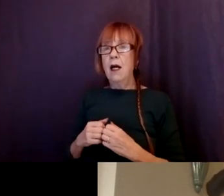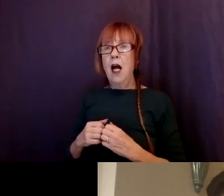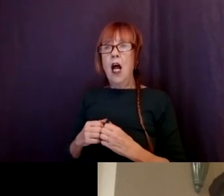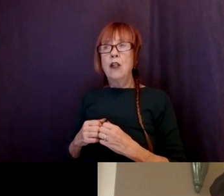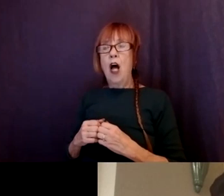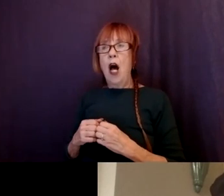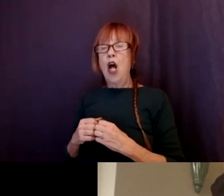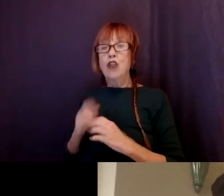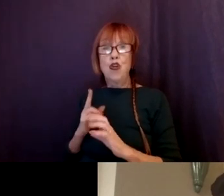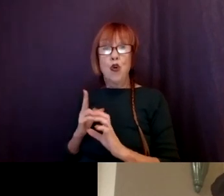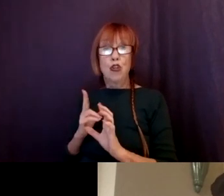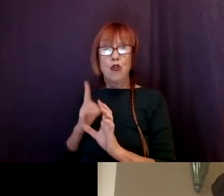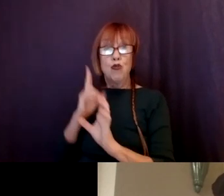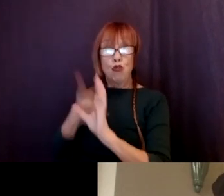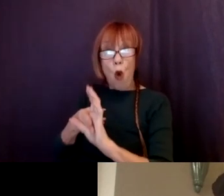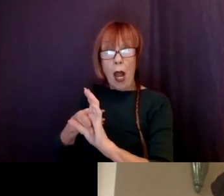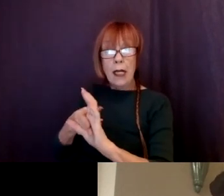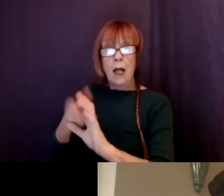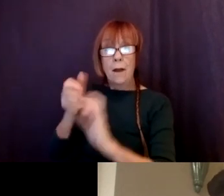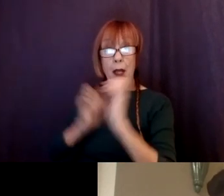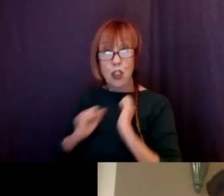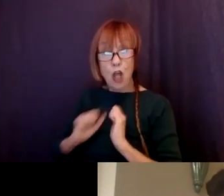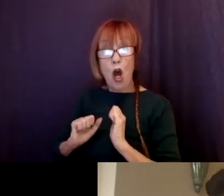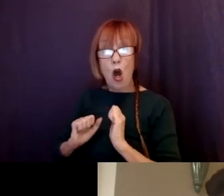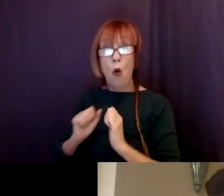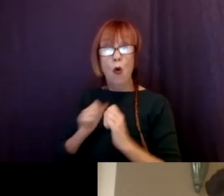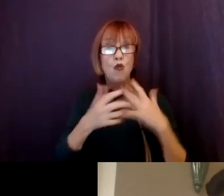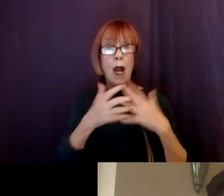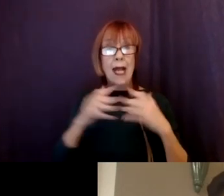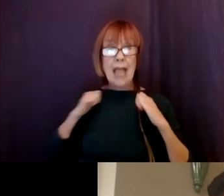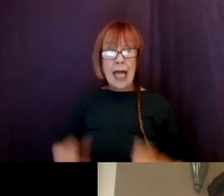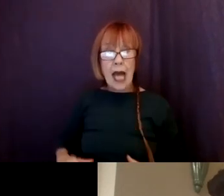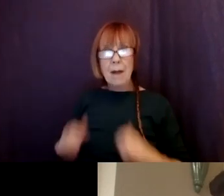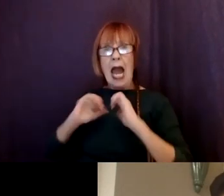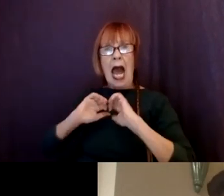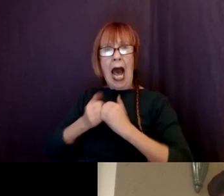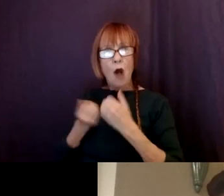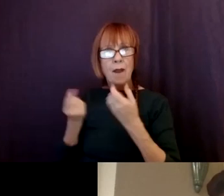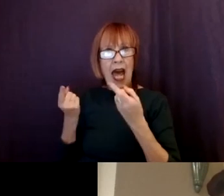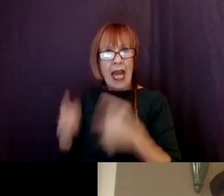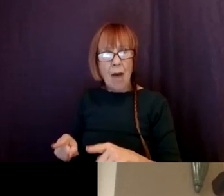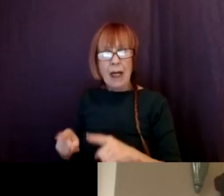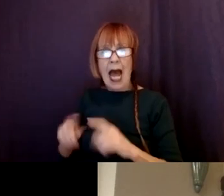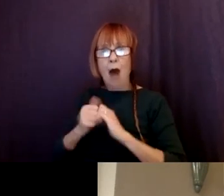to get on Grey's Anatomy, how was it? How was it to get on that? I mean,